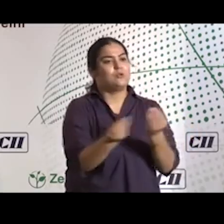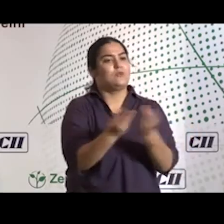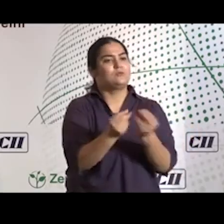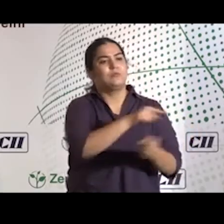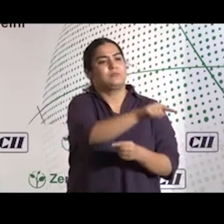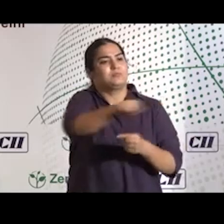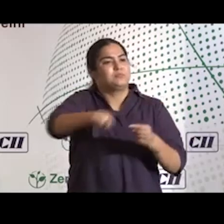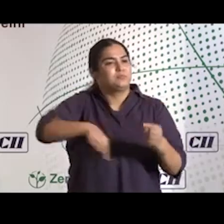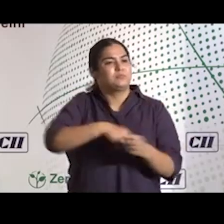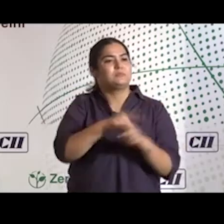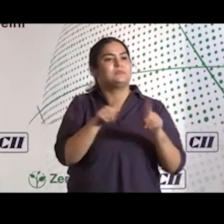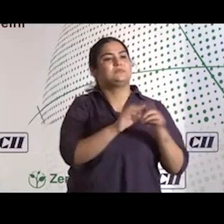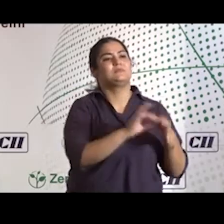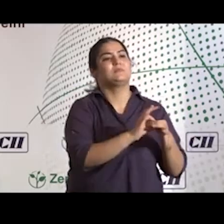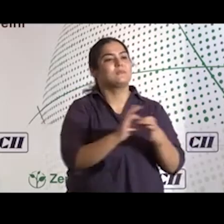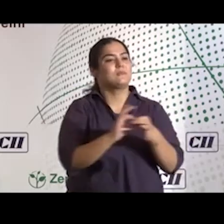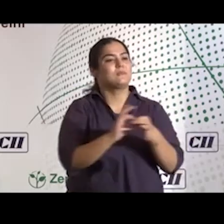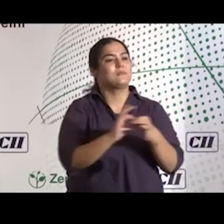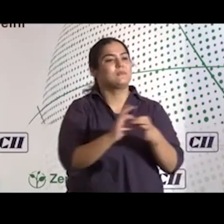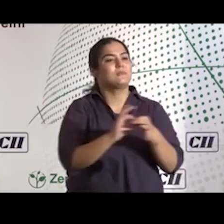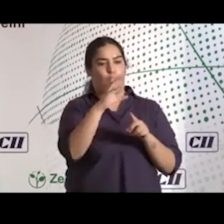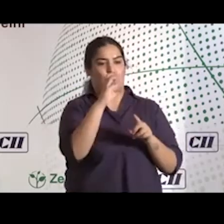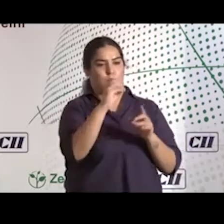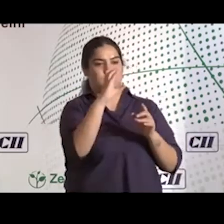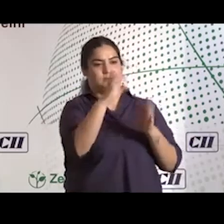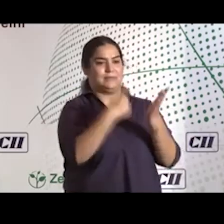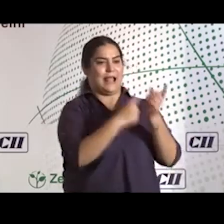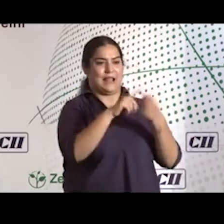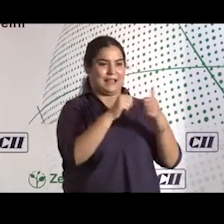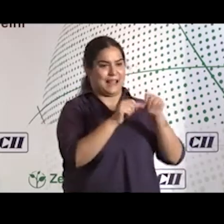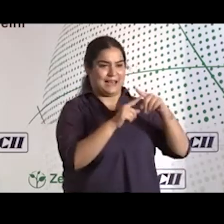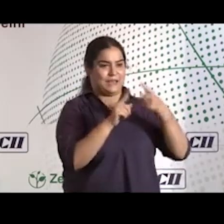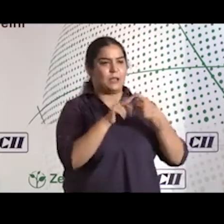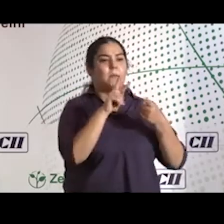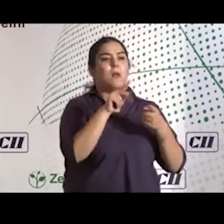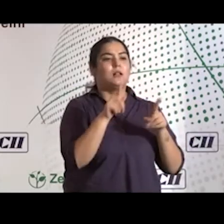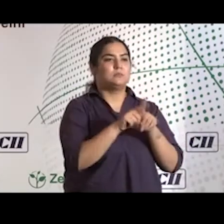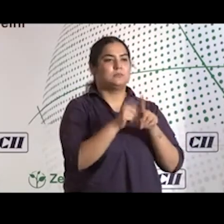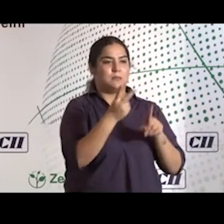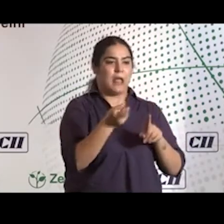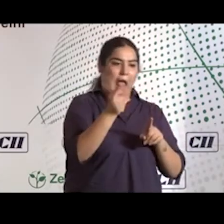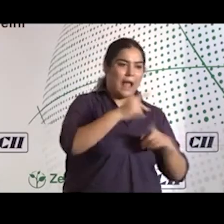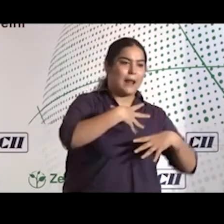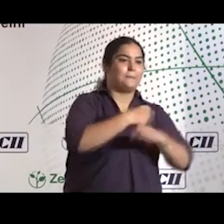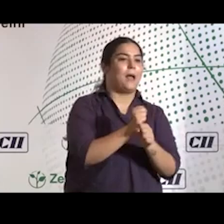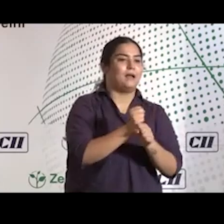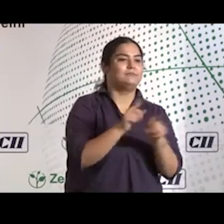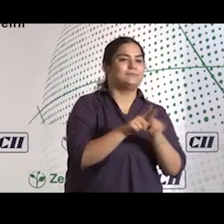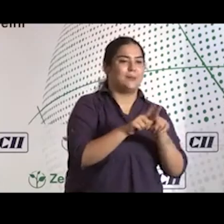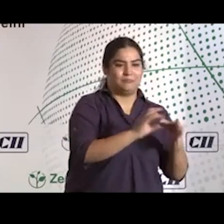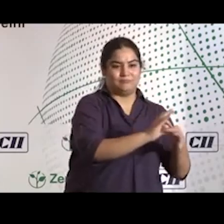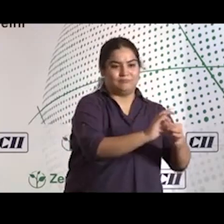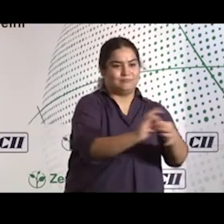How do we create a curate by listening to what people are looking for? I am an